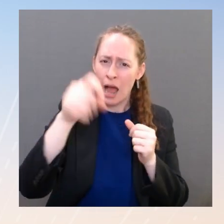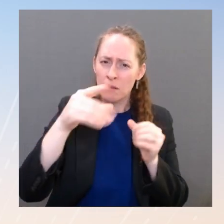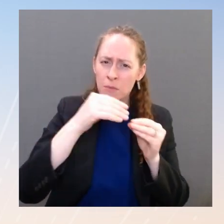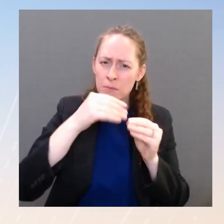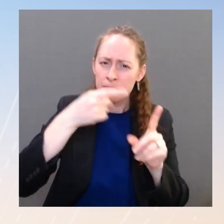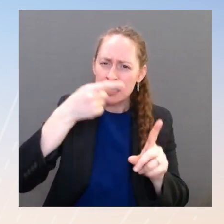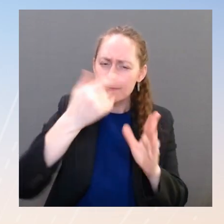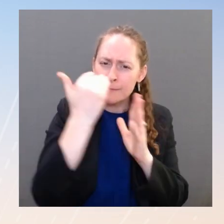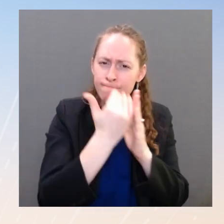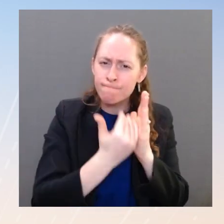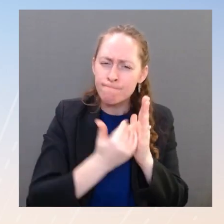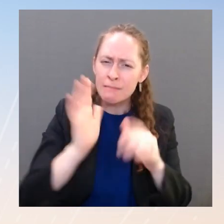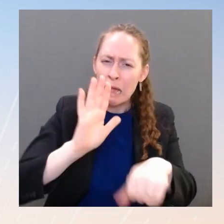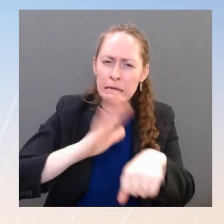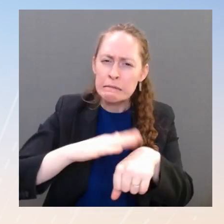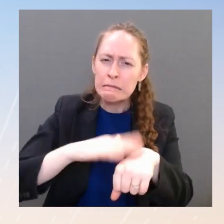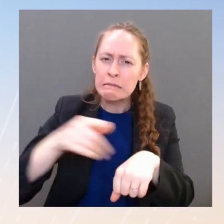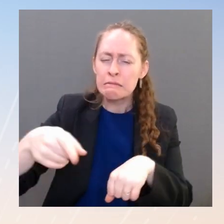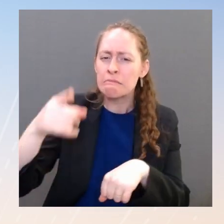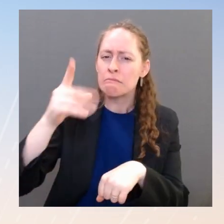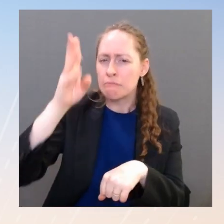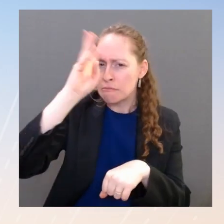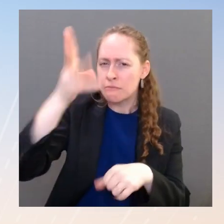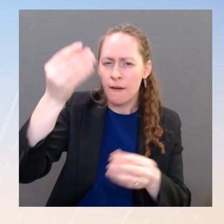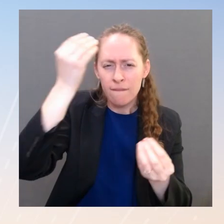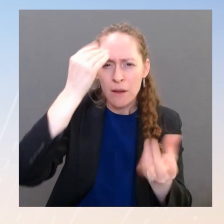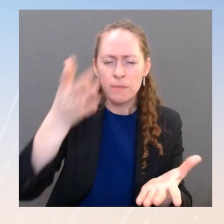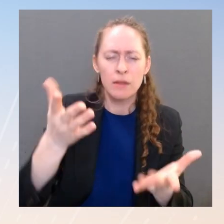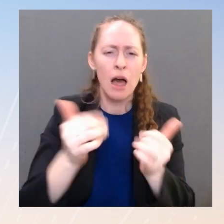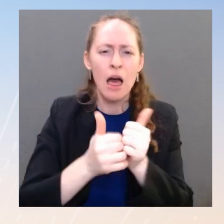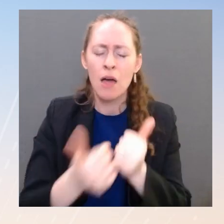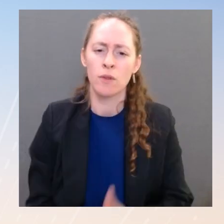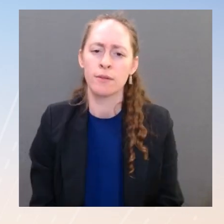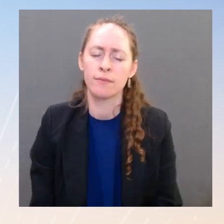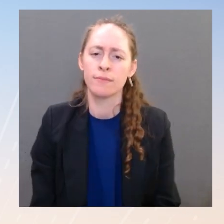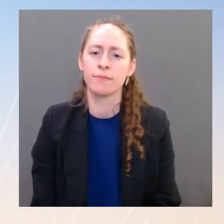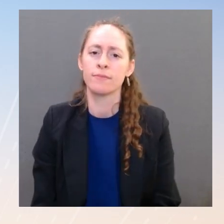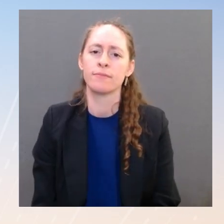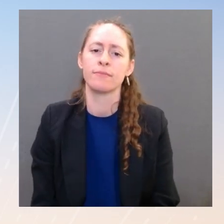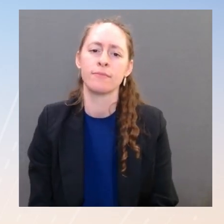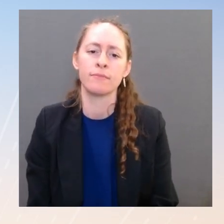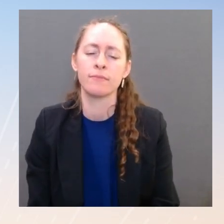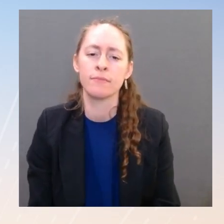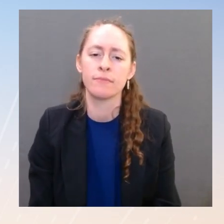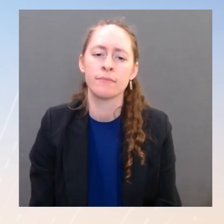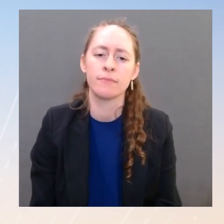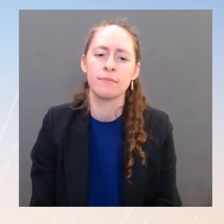and it would help coordinate internal activities from the department related to disinformation that poses a threat to the homeland.